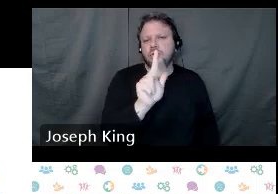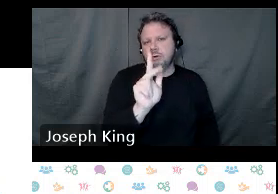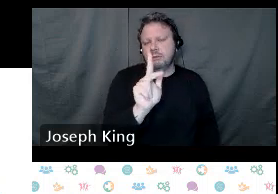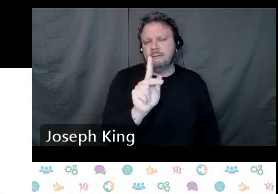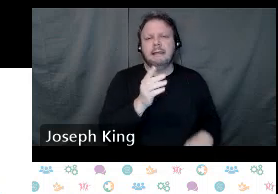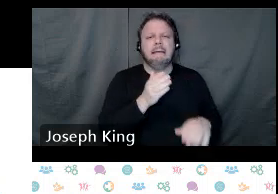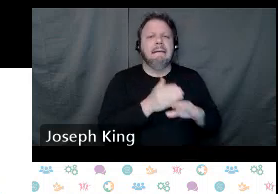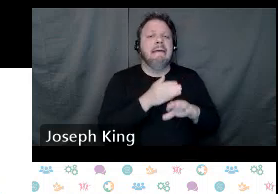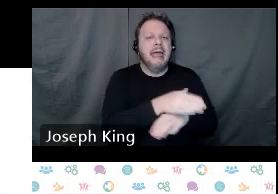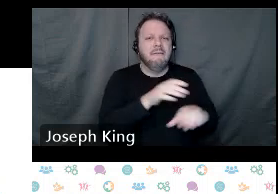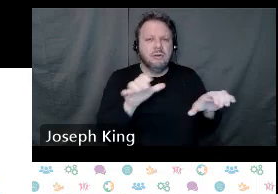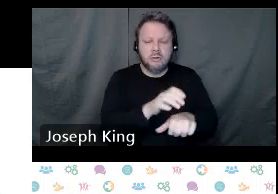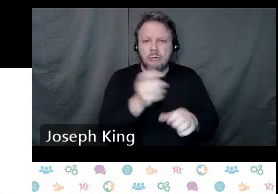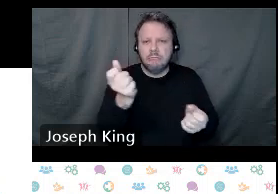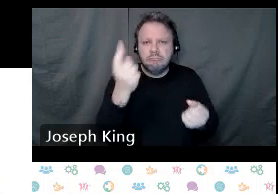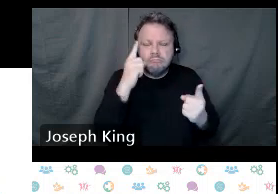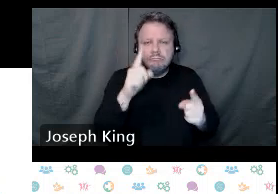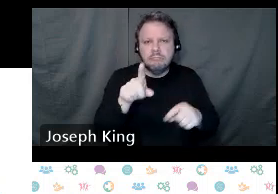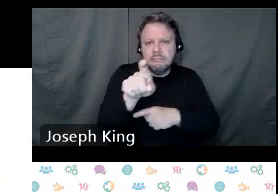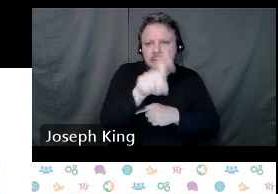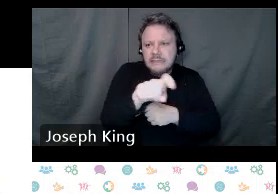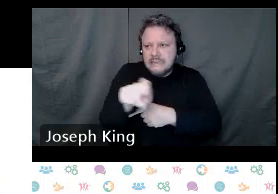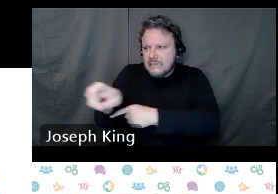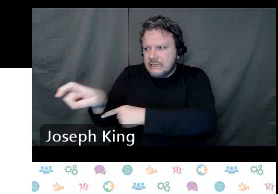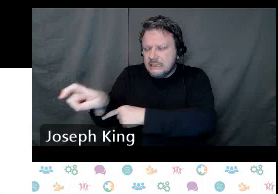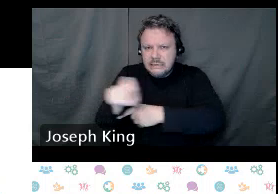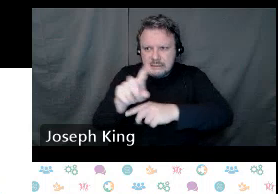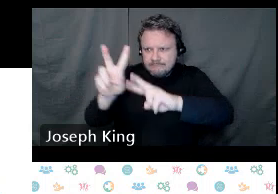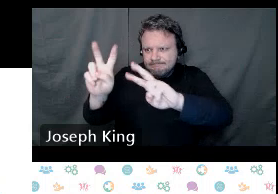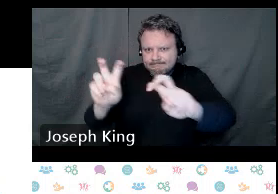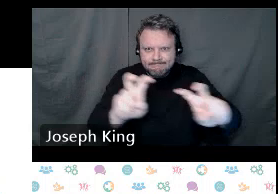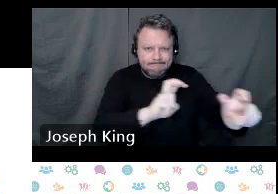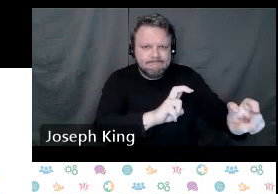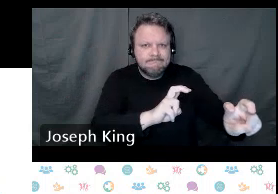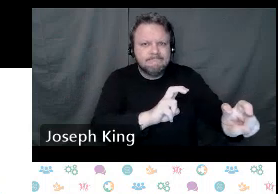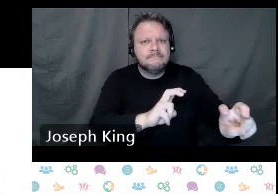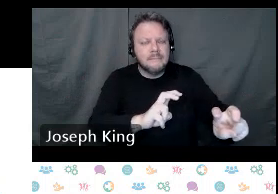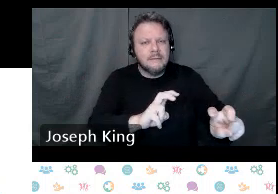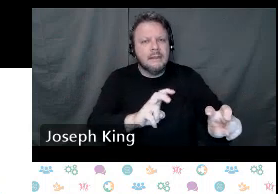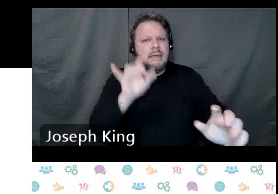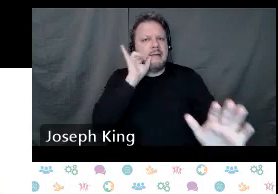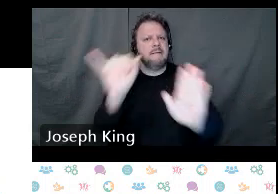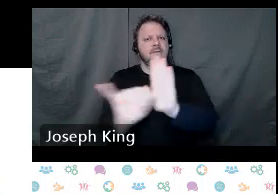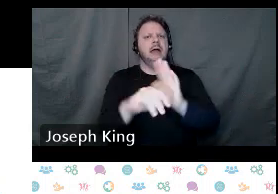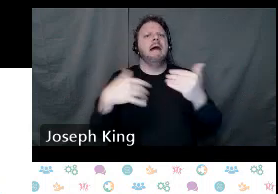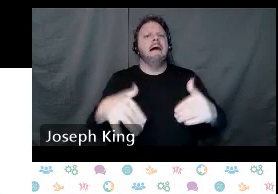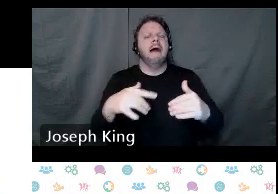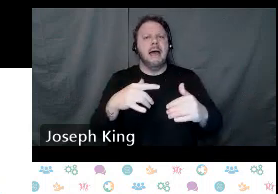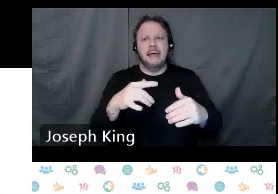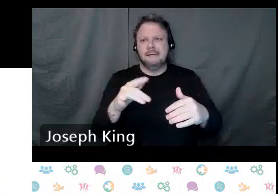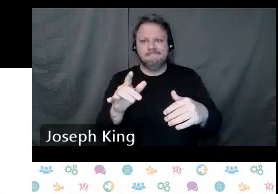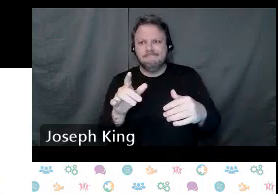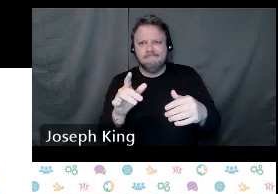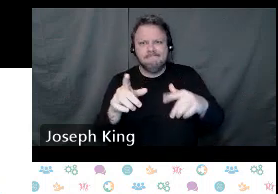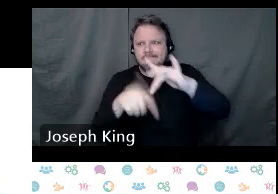After conducting comprehensive, comprehensive needs assessments that identify critical gaps and priorities.